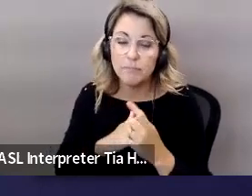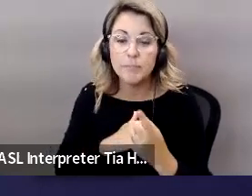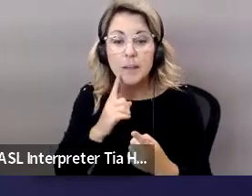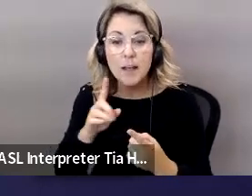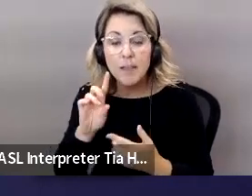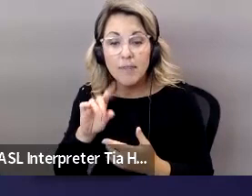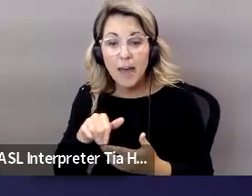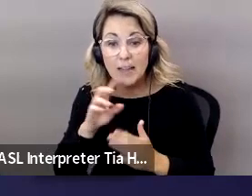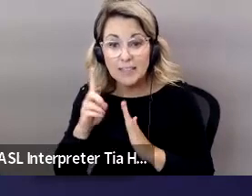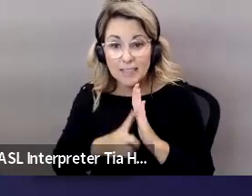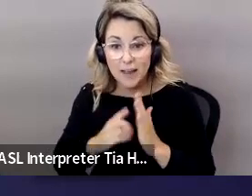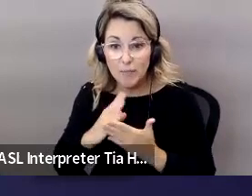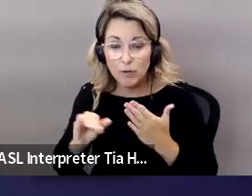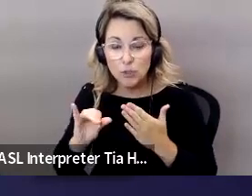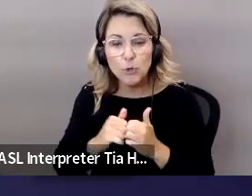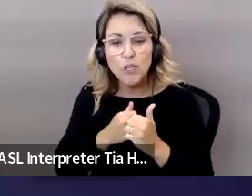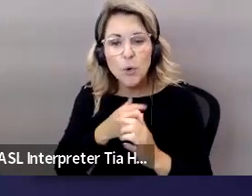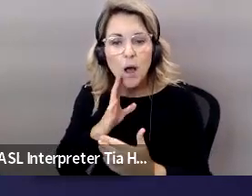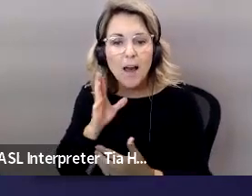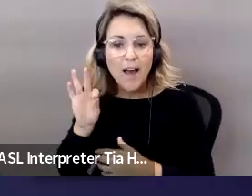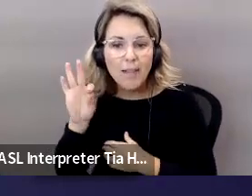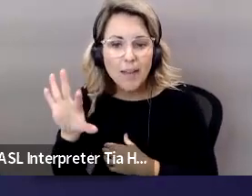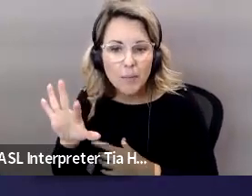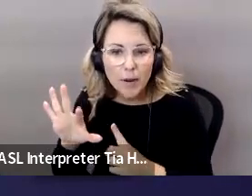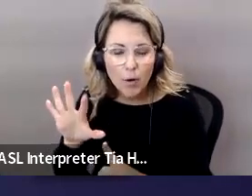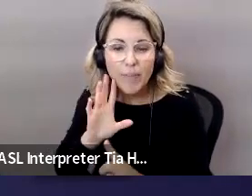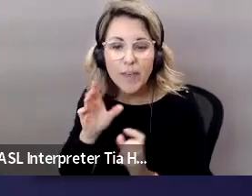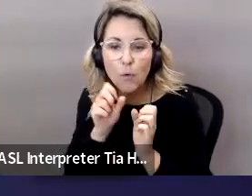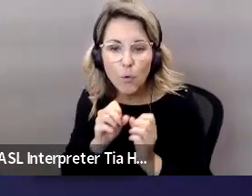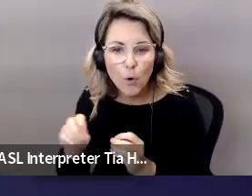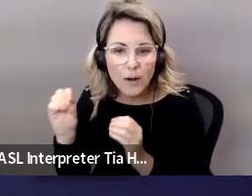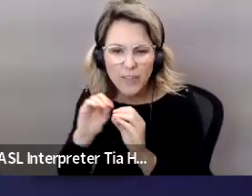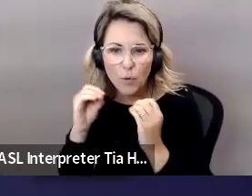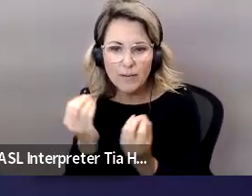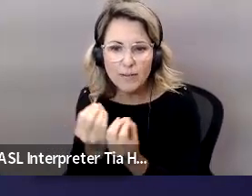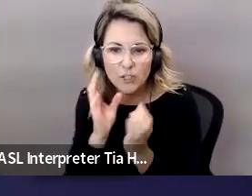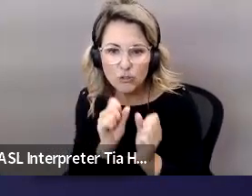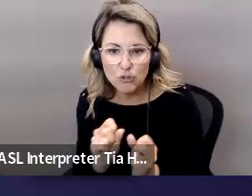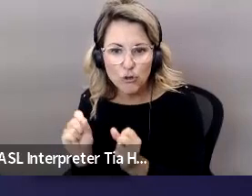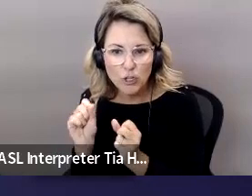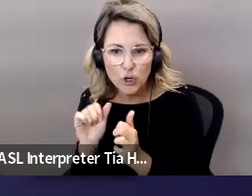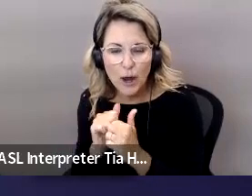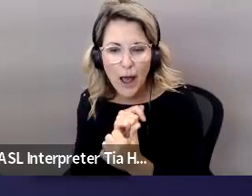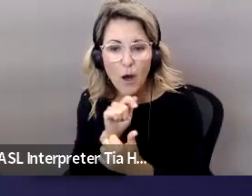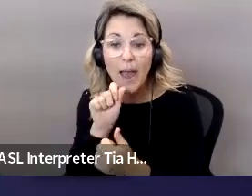at least, allude to the organizational structure. It should indicate how each major project partner